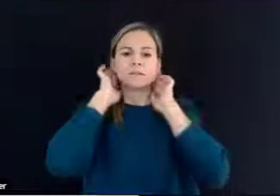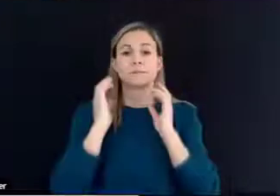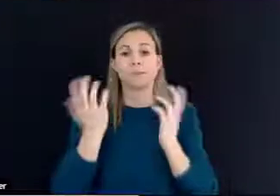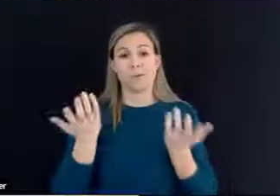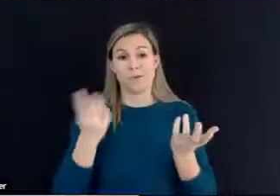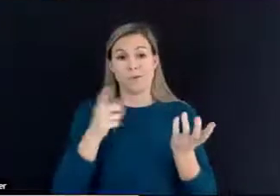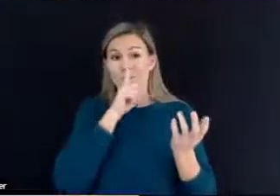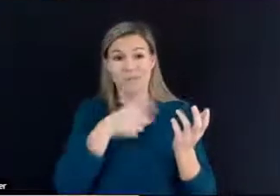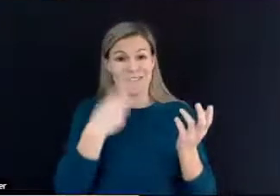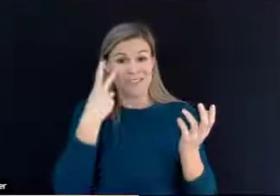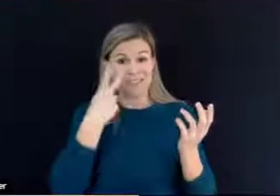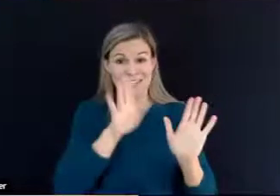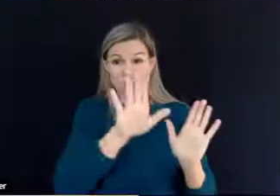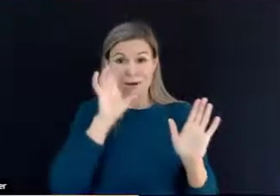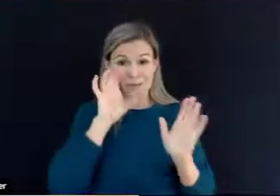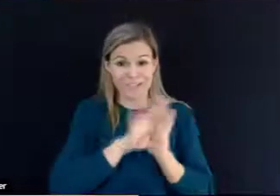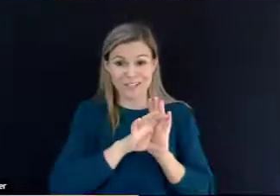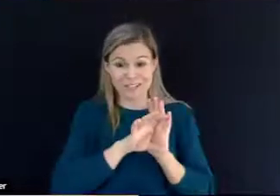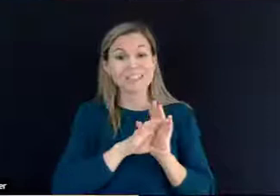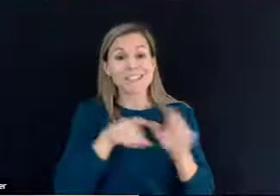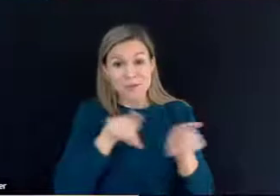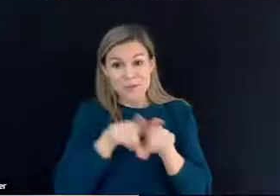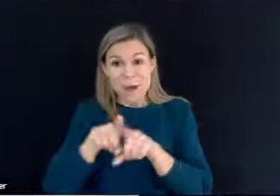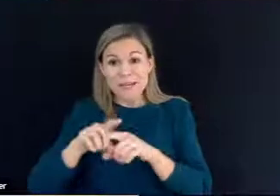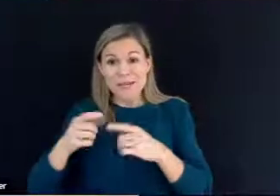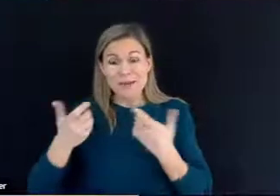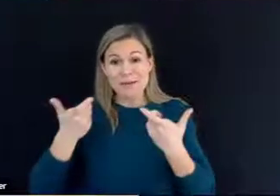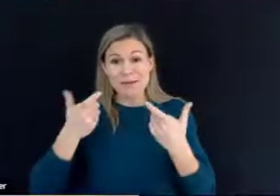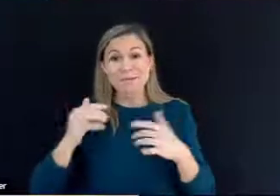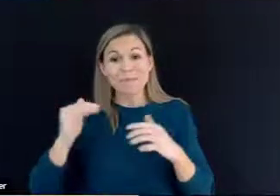she was also a big sister to Jack and Avery.